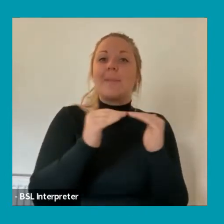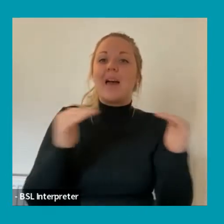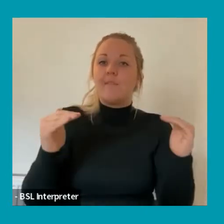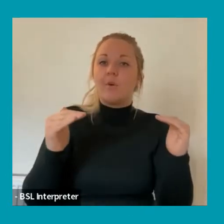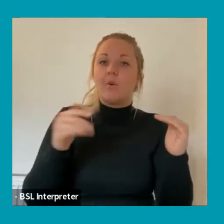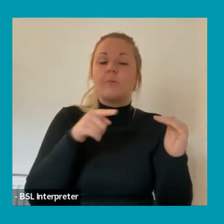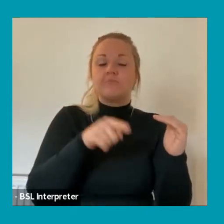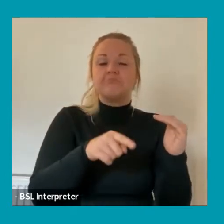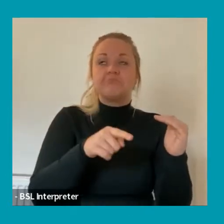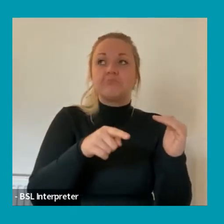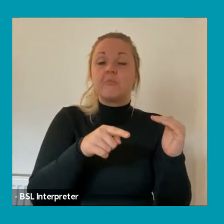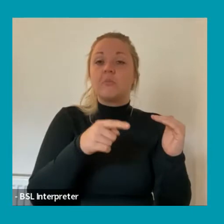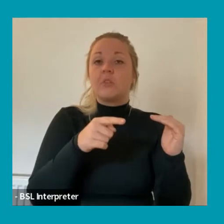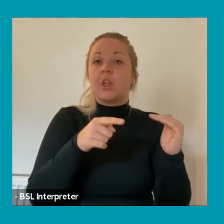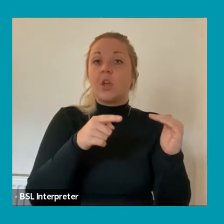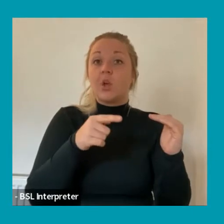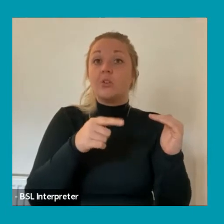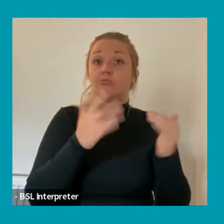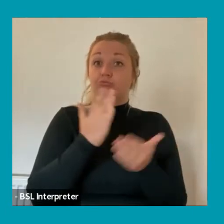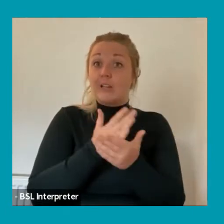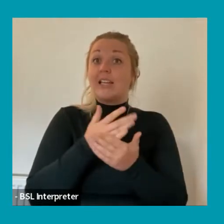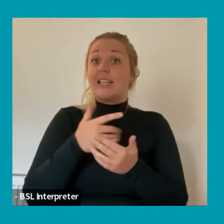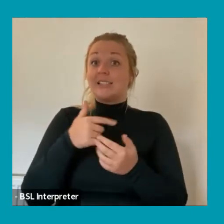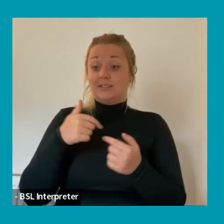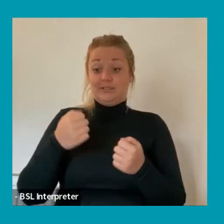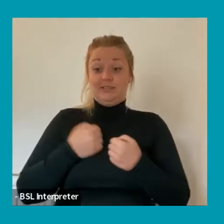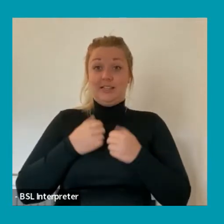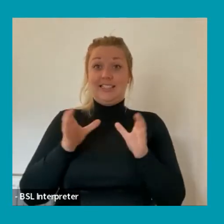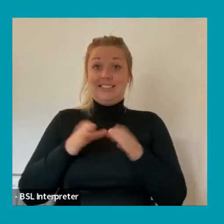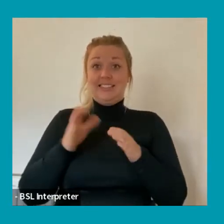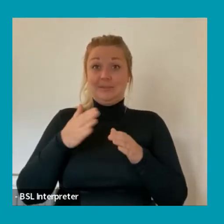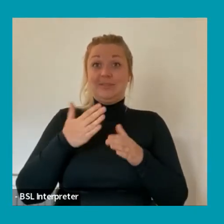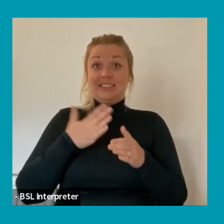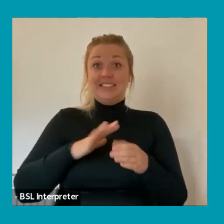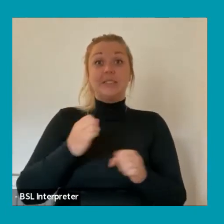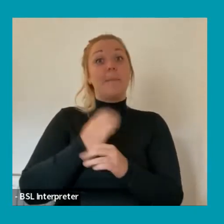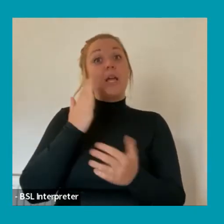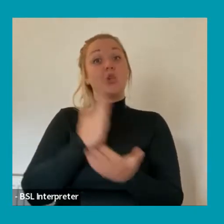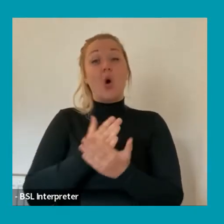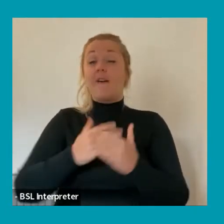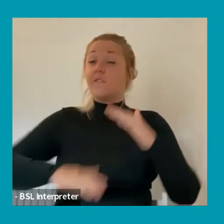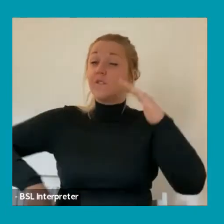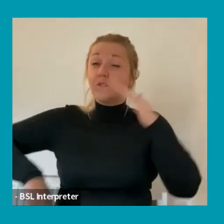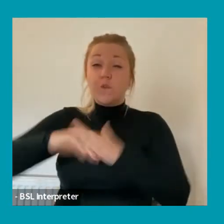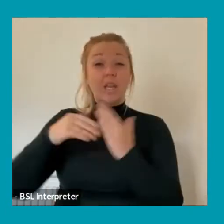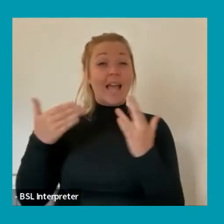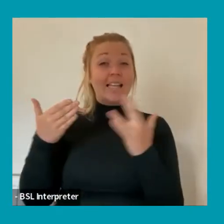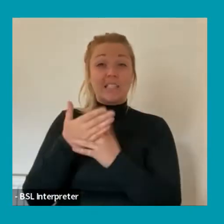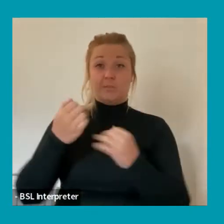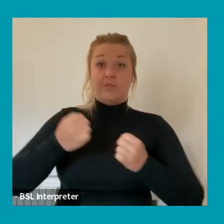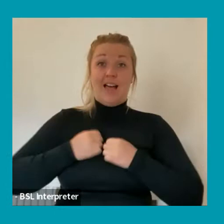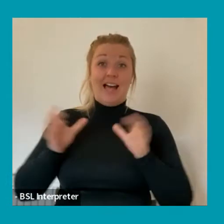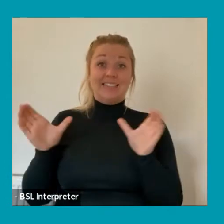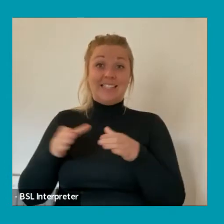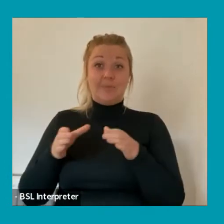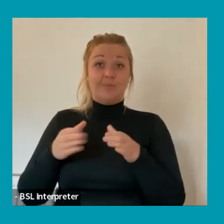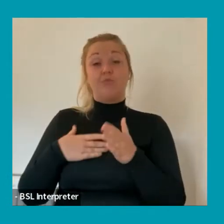What we really need to do is make sure whatever that tech is. It is completely accessible. For example, to someone who uses a screen reader.